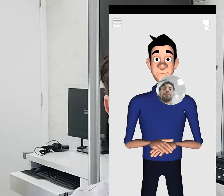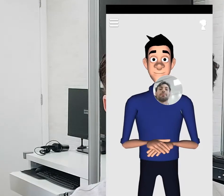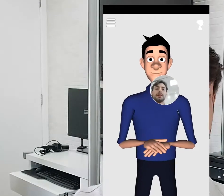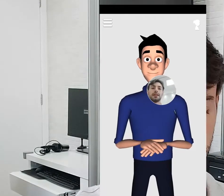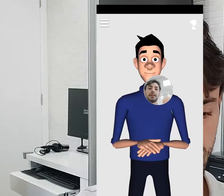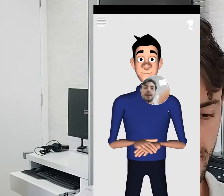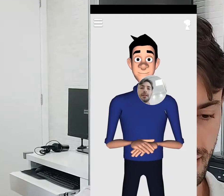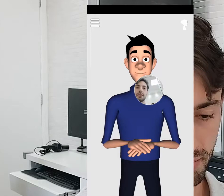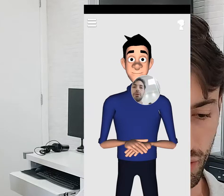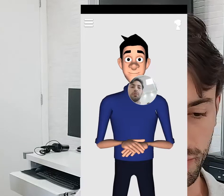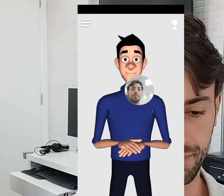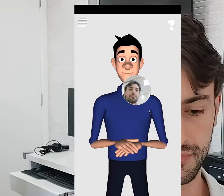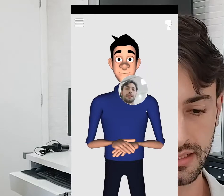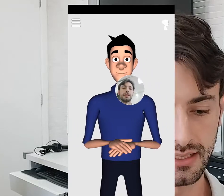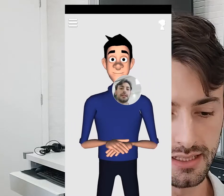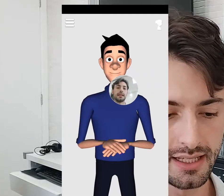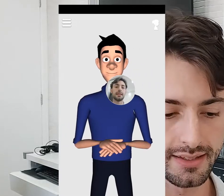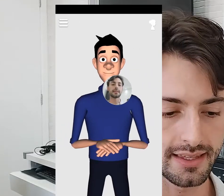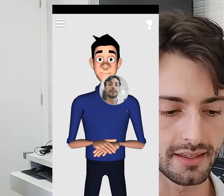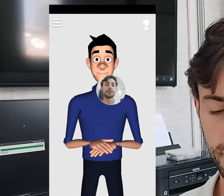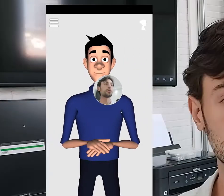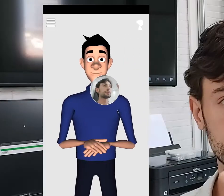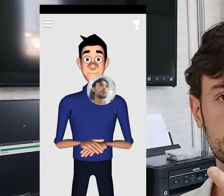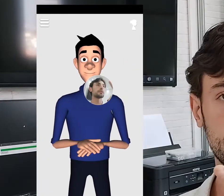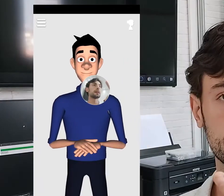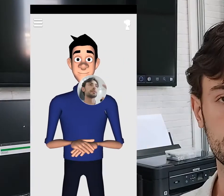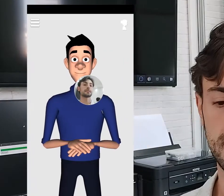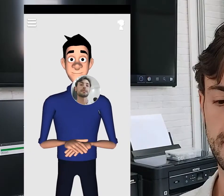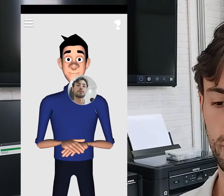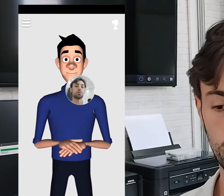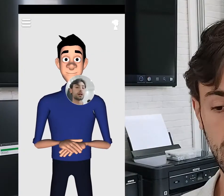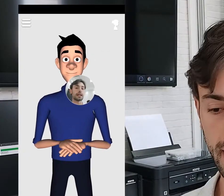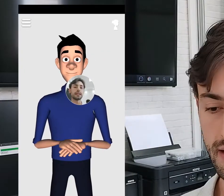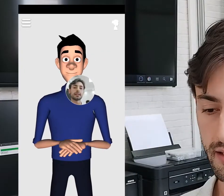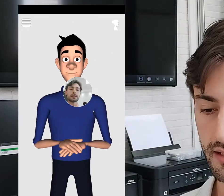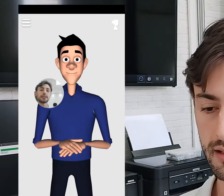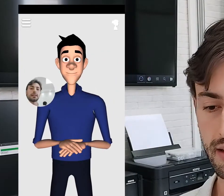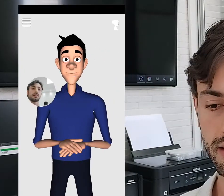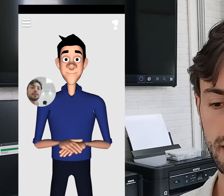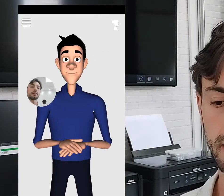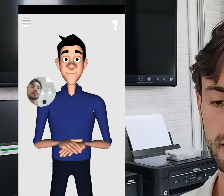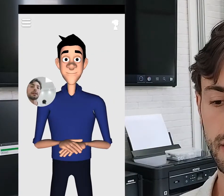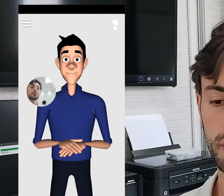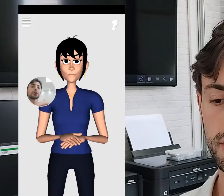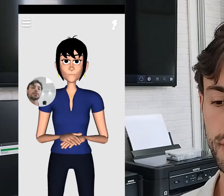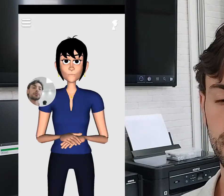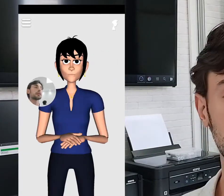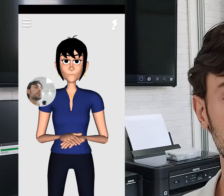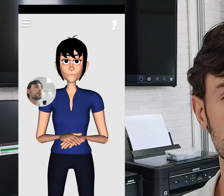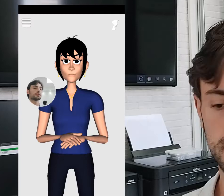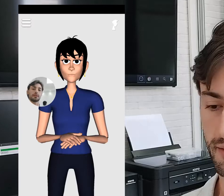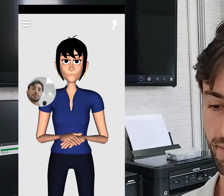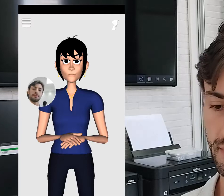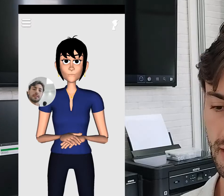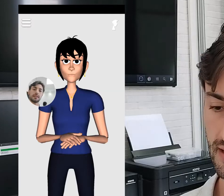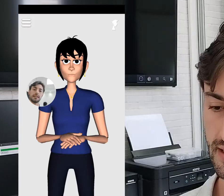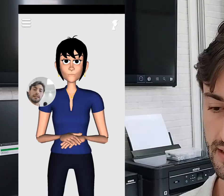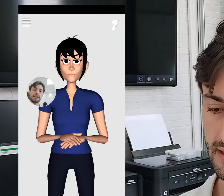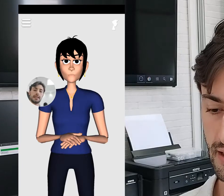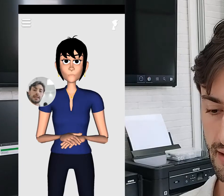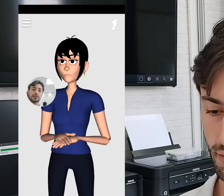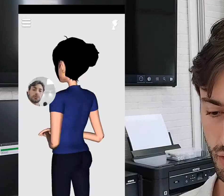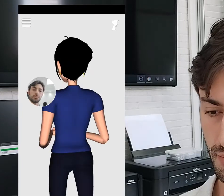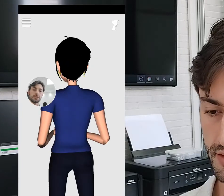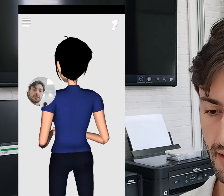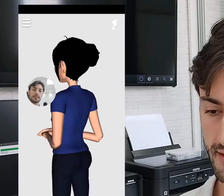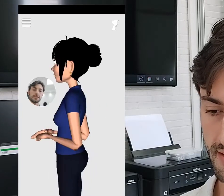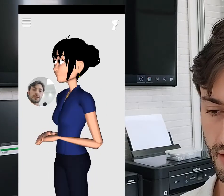Well, it has two characters. The guy here, right? And in the corner there is the girl. It is totally 3D.